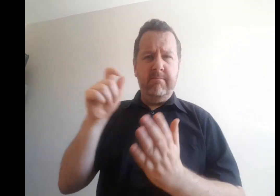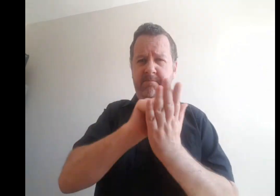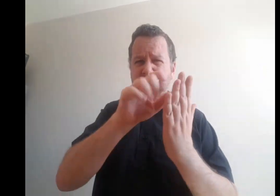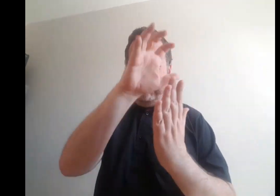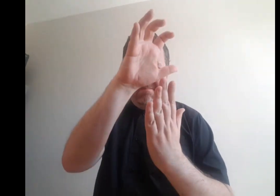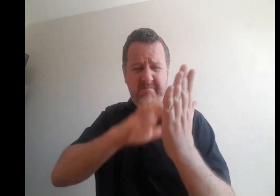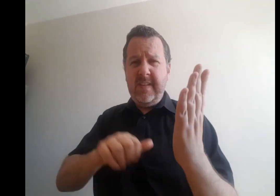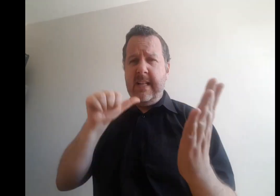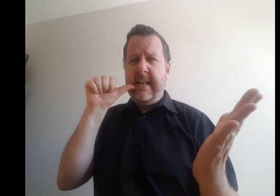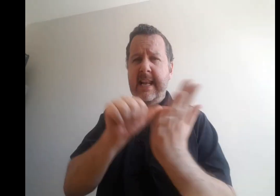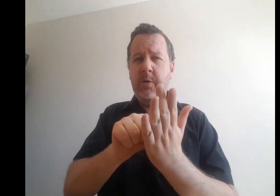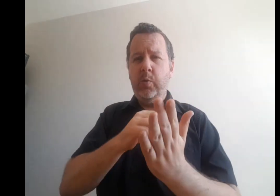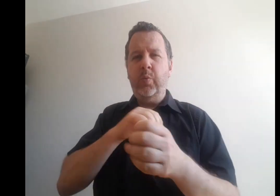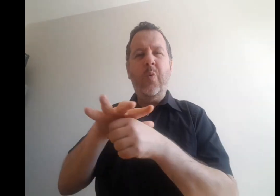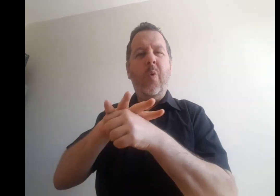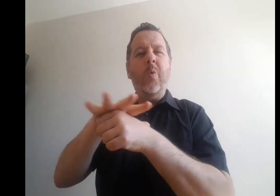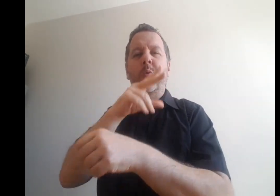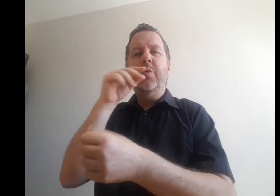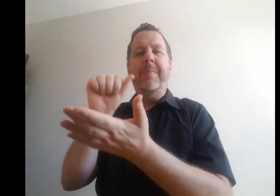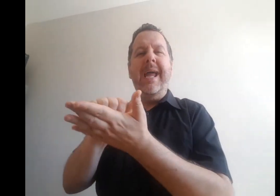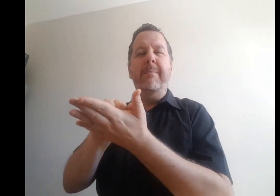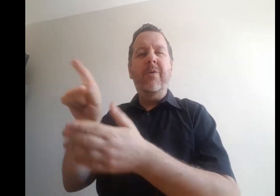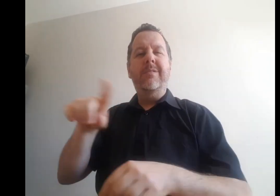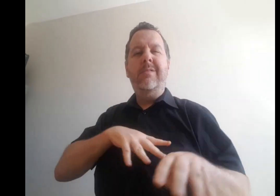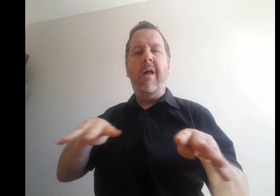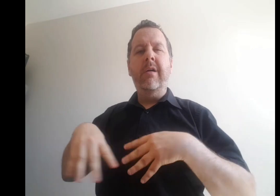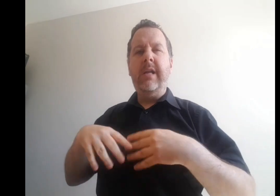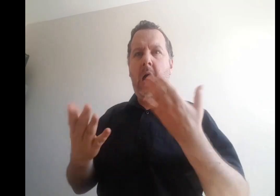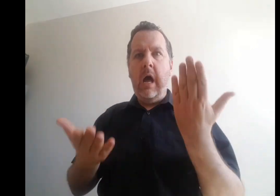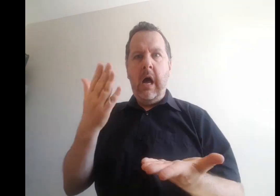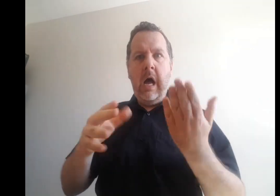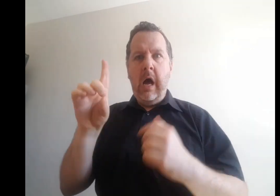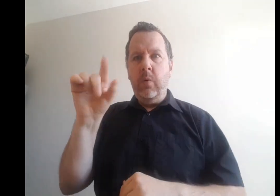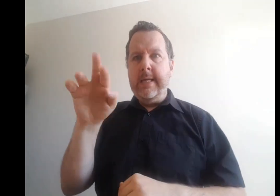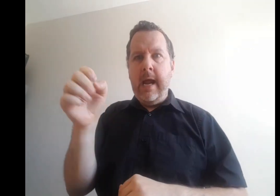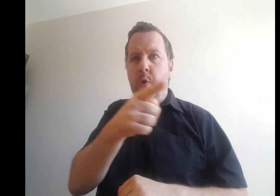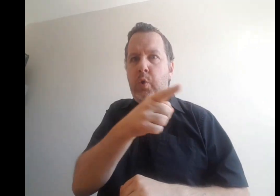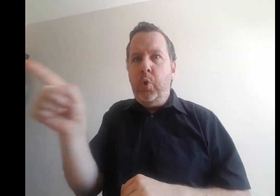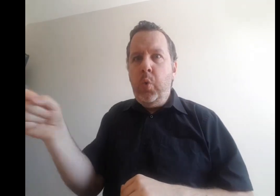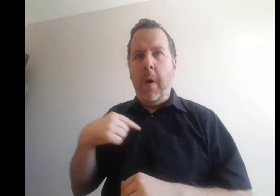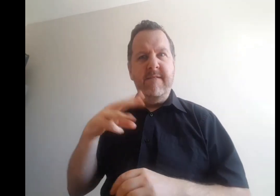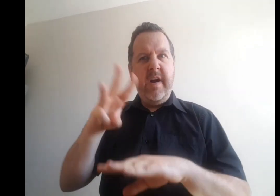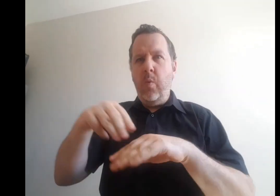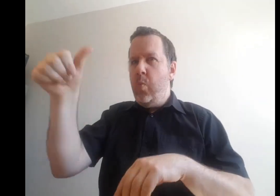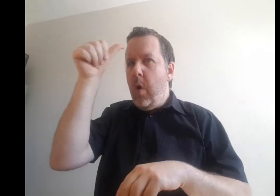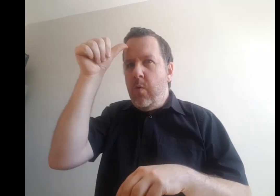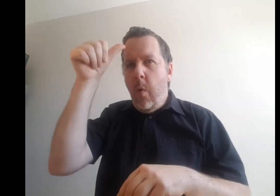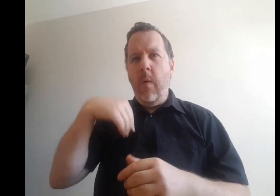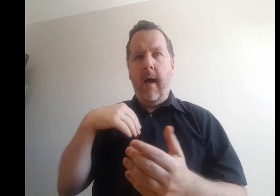"I'm a very well-known deaf missioner. I have a Bachelor in Divinity from Gallaudet University